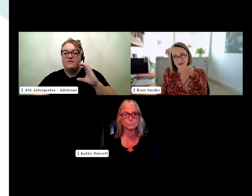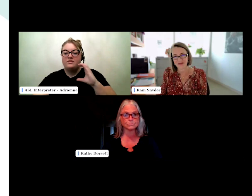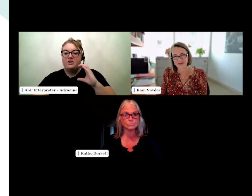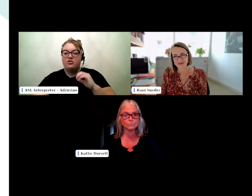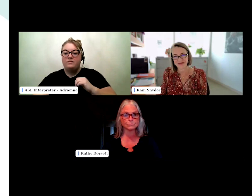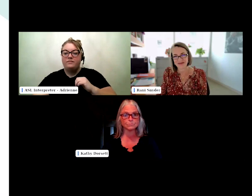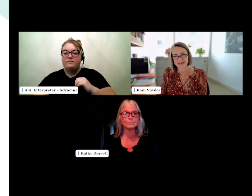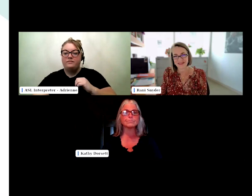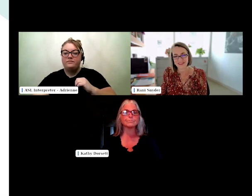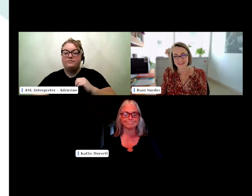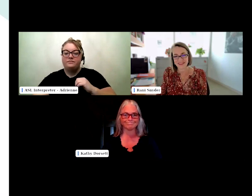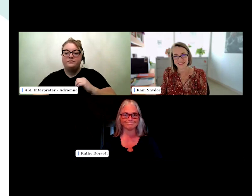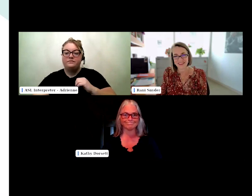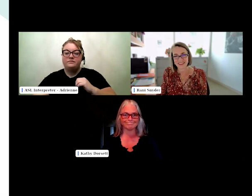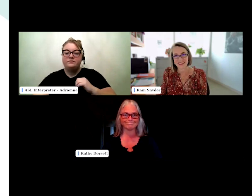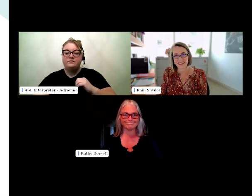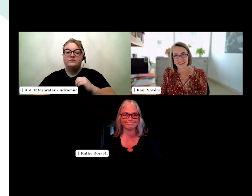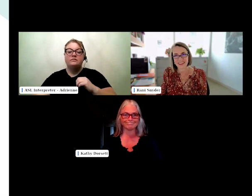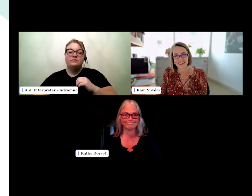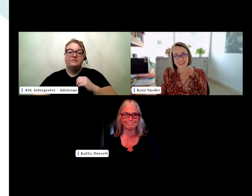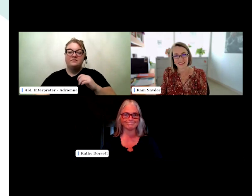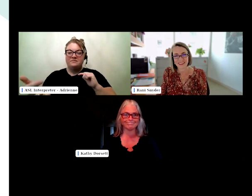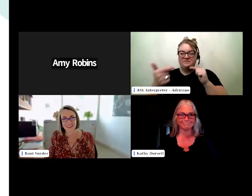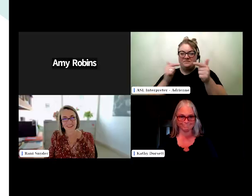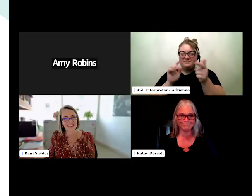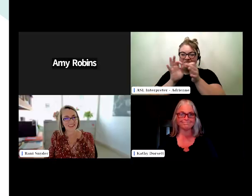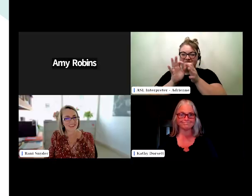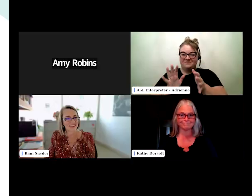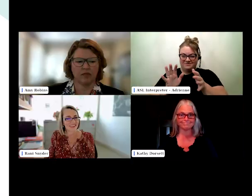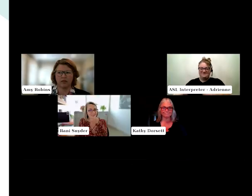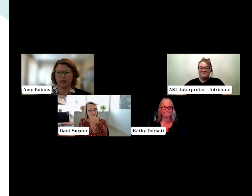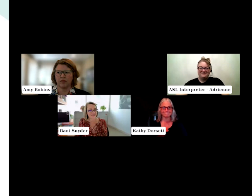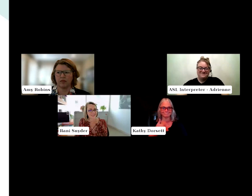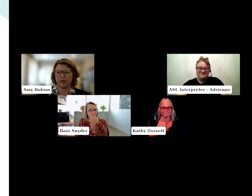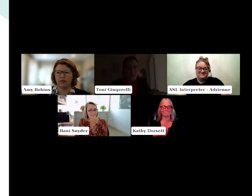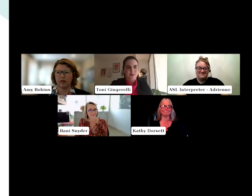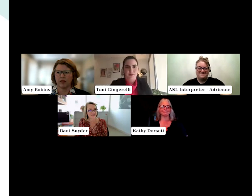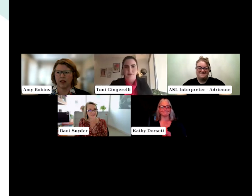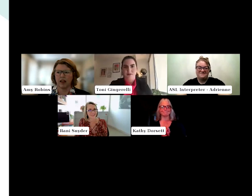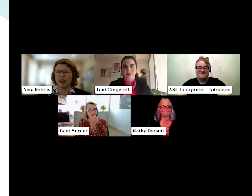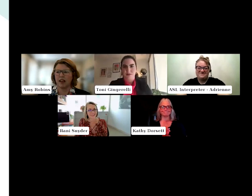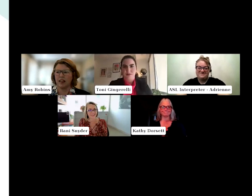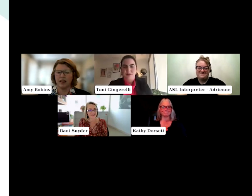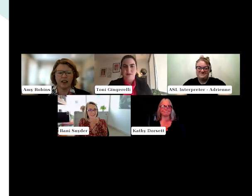Thank you.